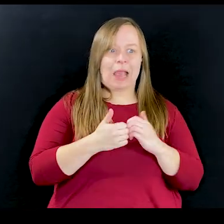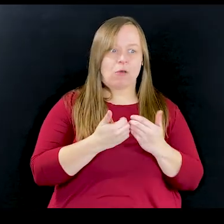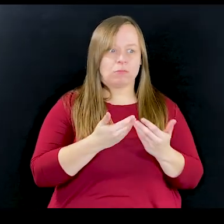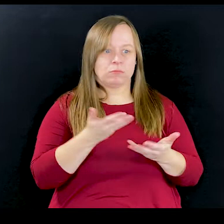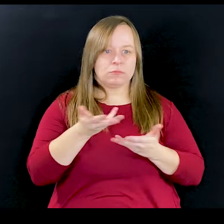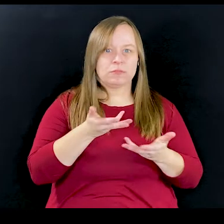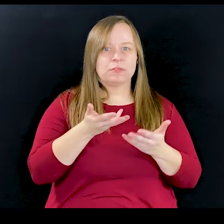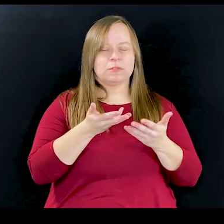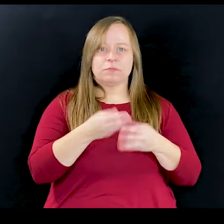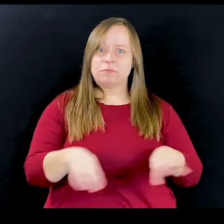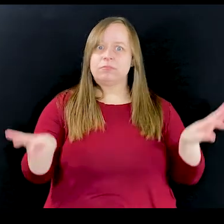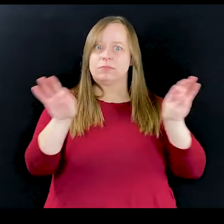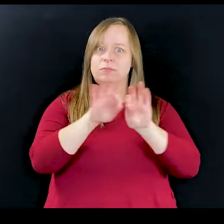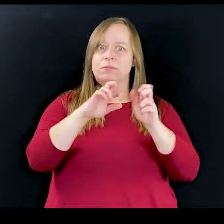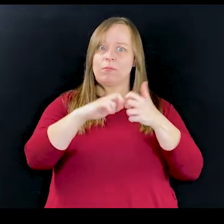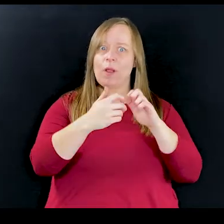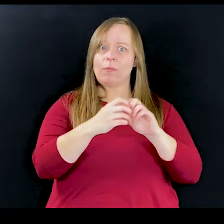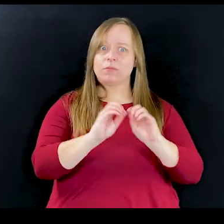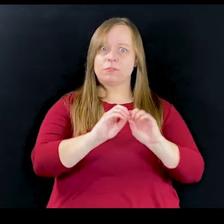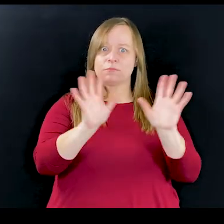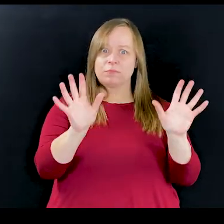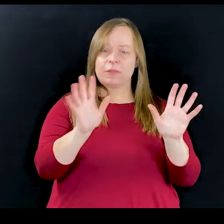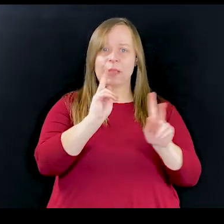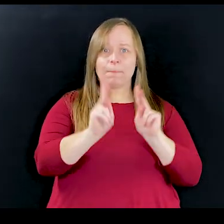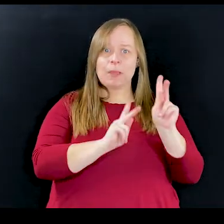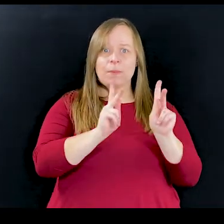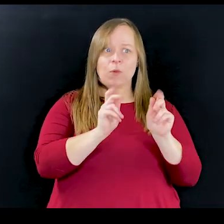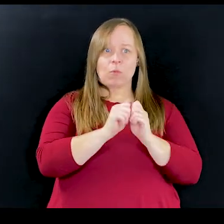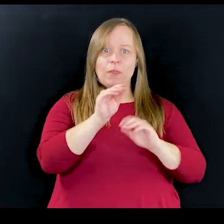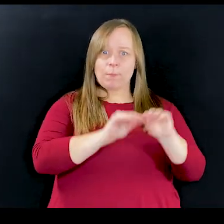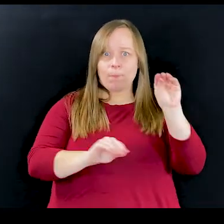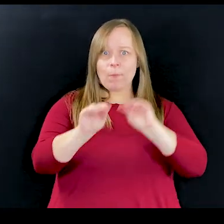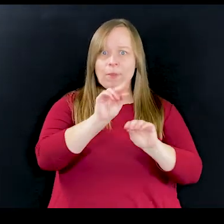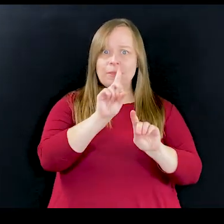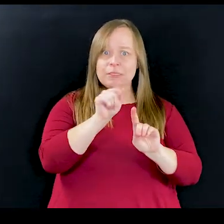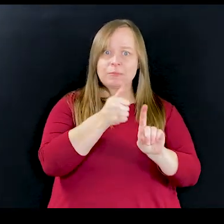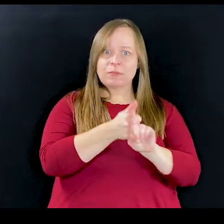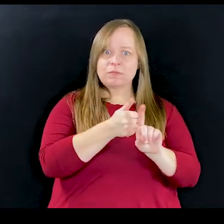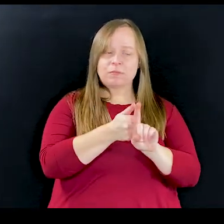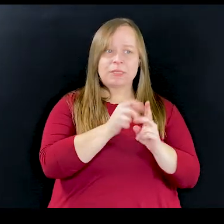So these are all significant problems that people with mobility disabilities